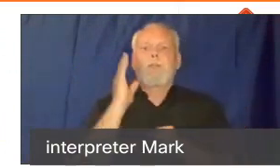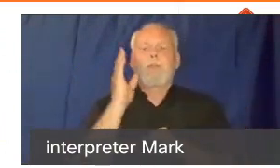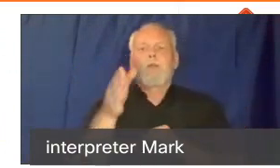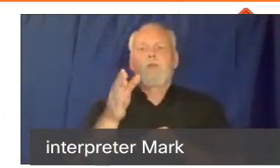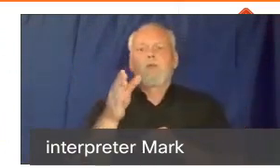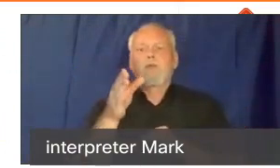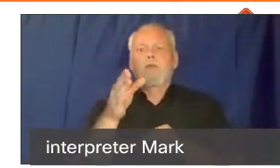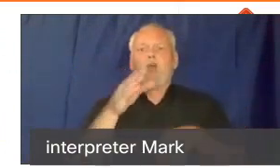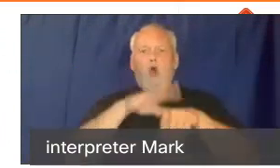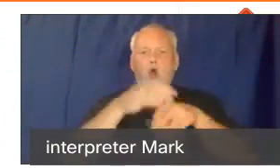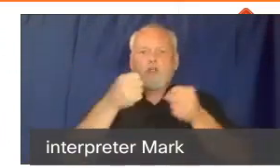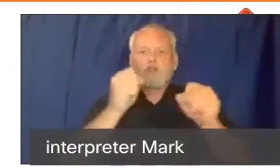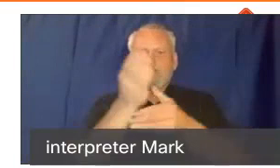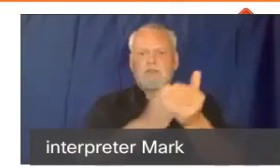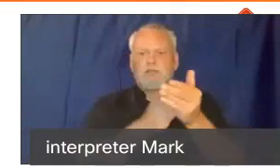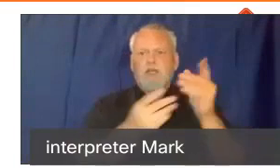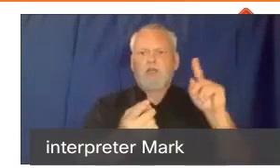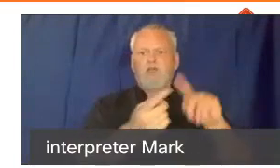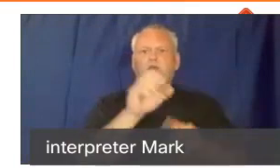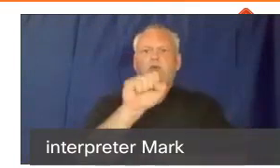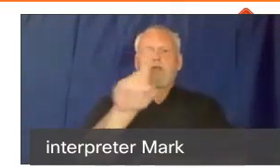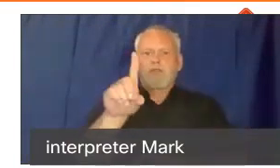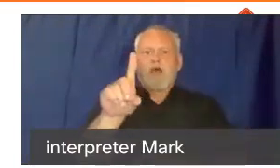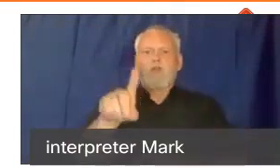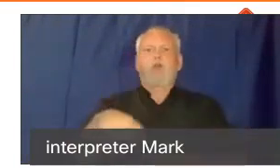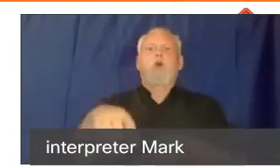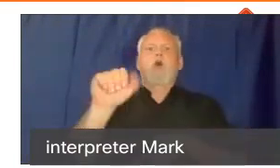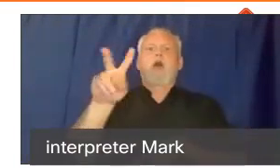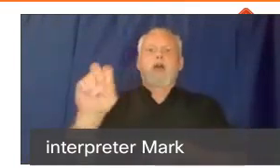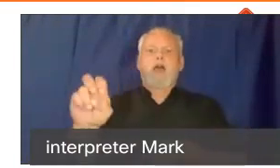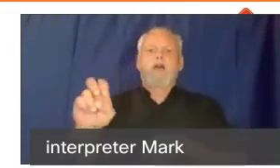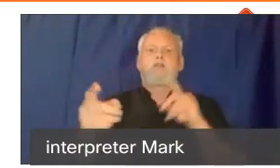Sweet sections to set the avenue and all the ultimate Donald.